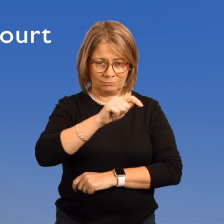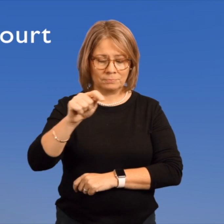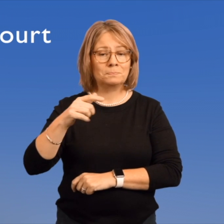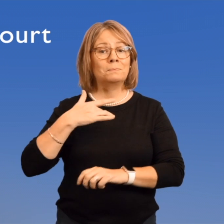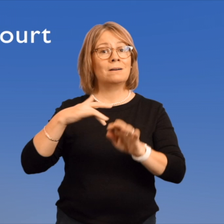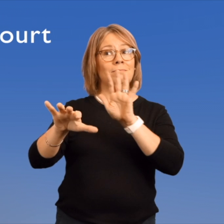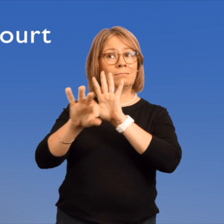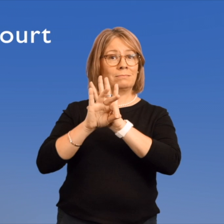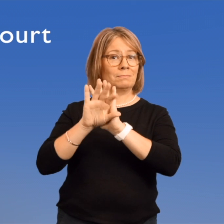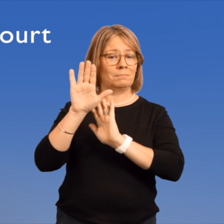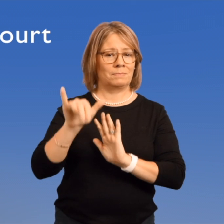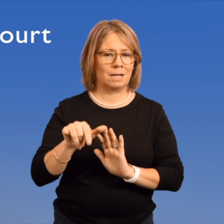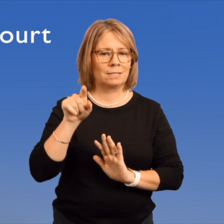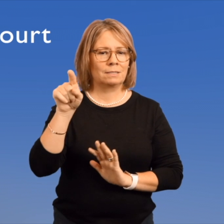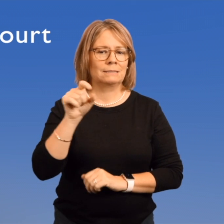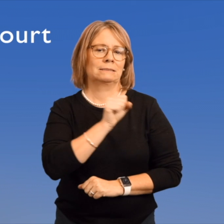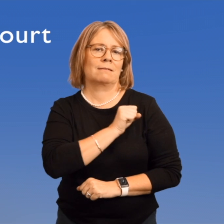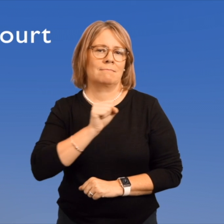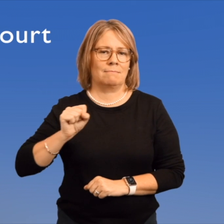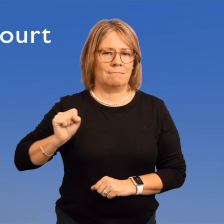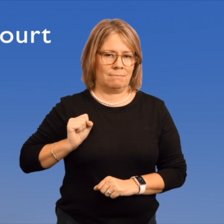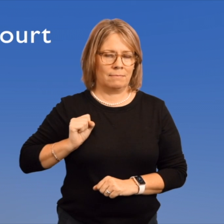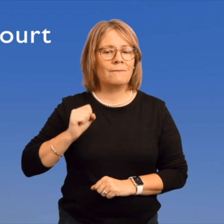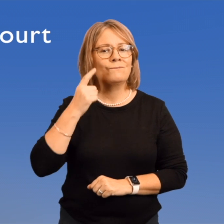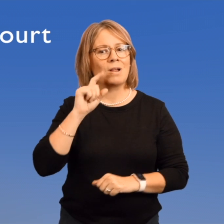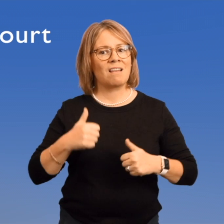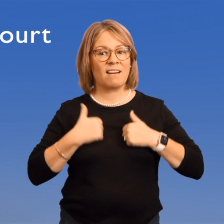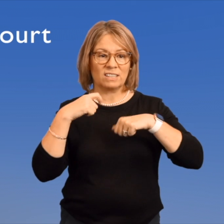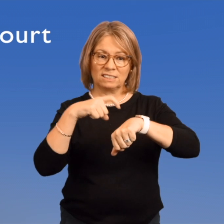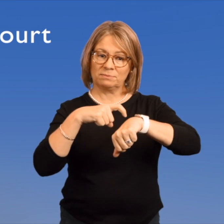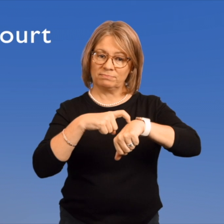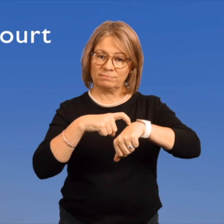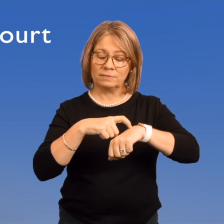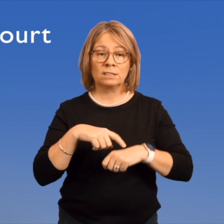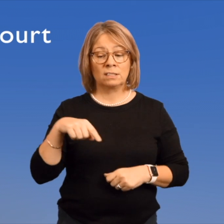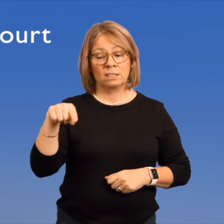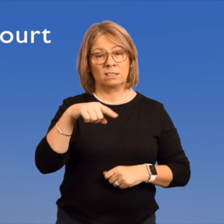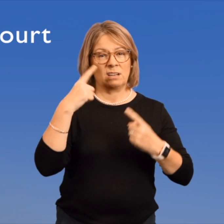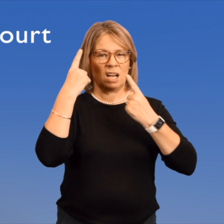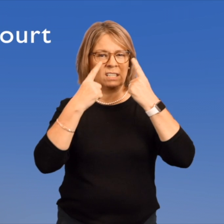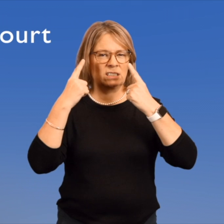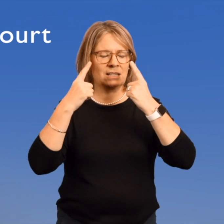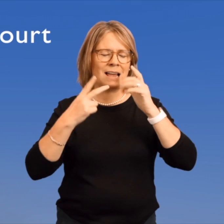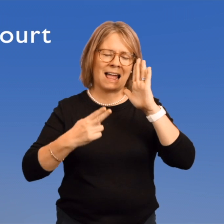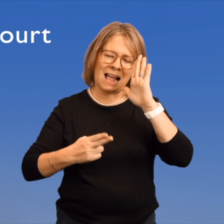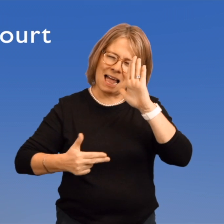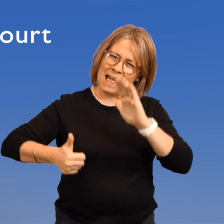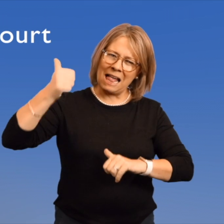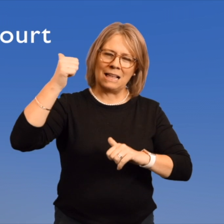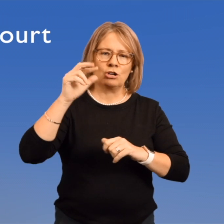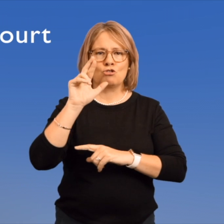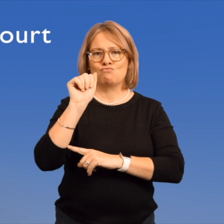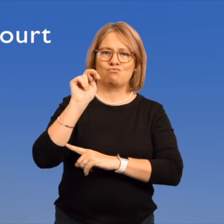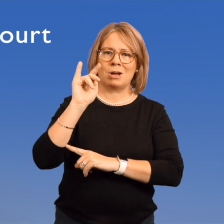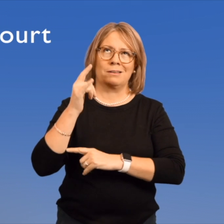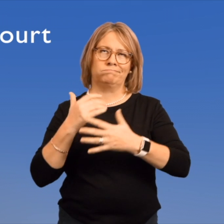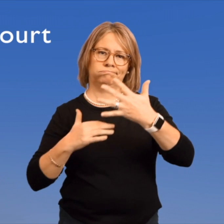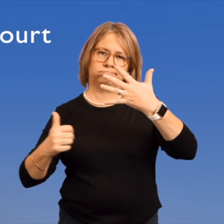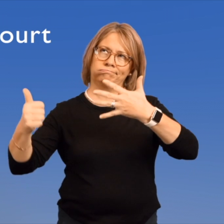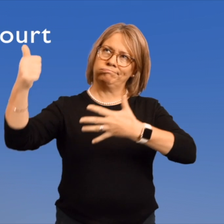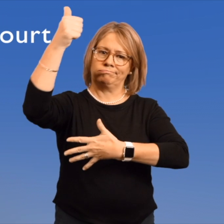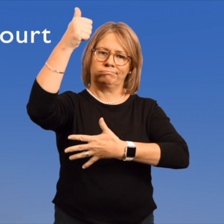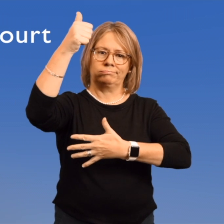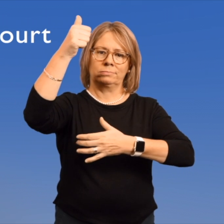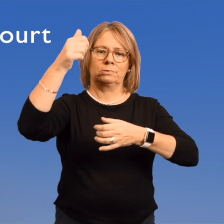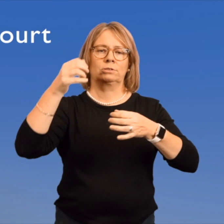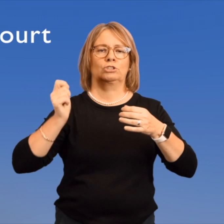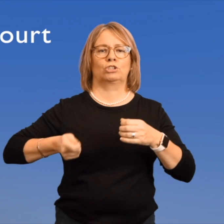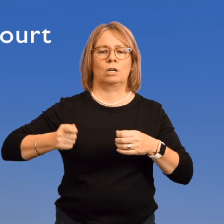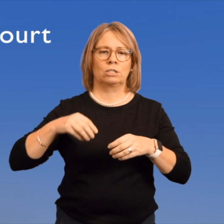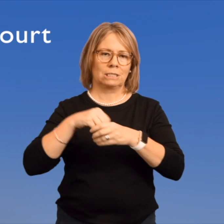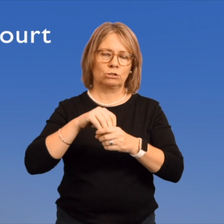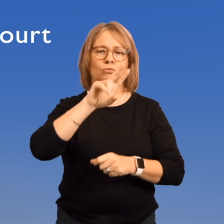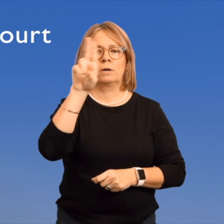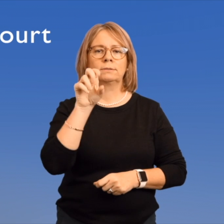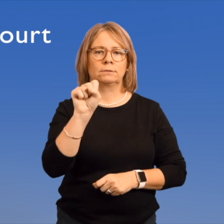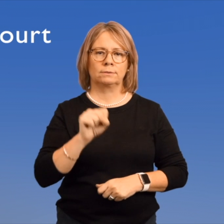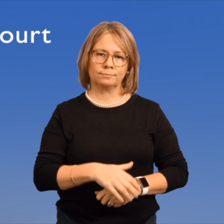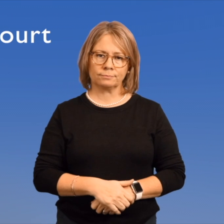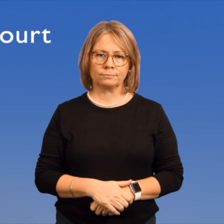They are appointed by the Senate for a lifetime, to become the highest-ranking judges in America.